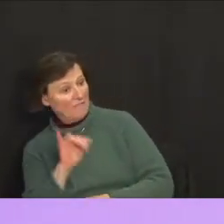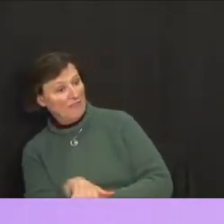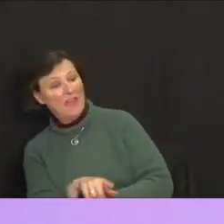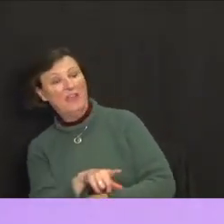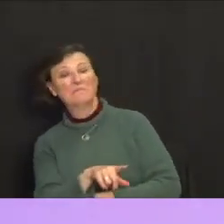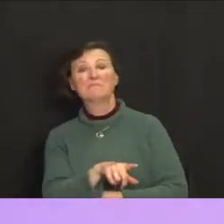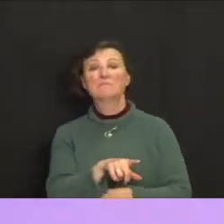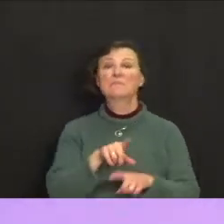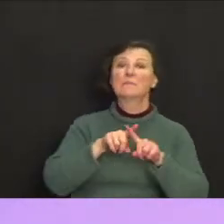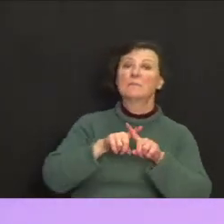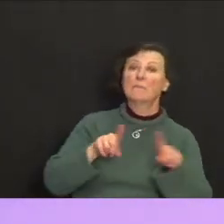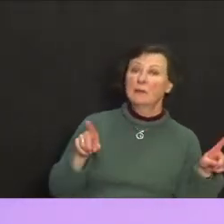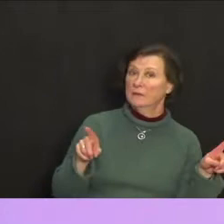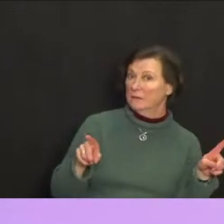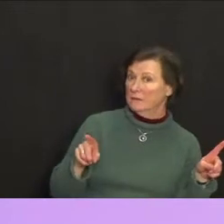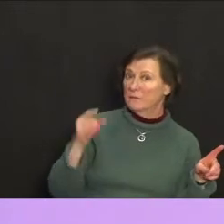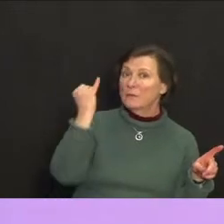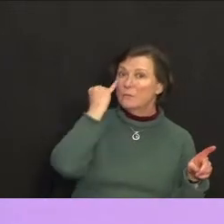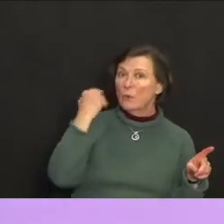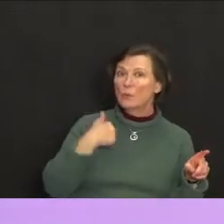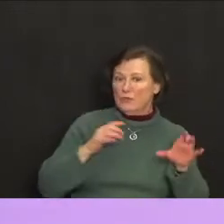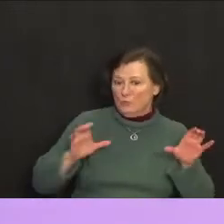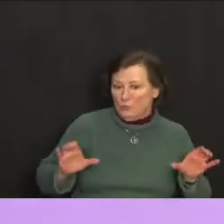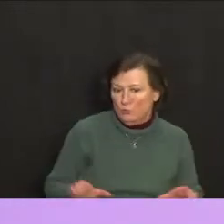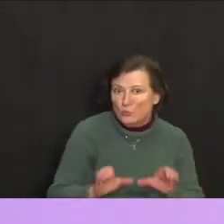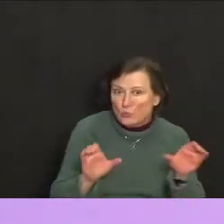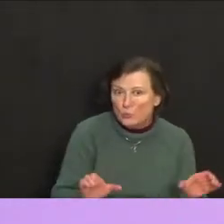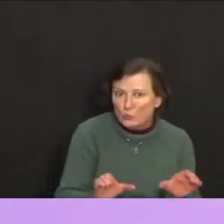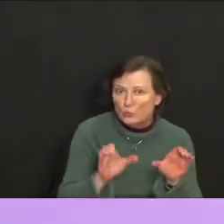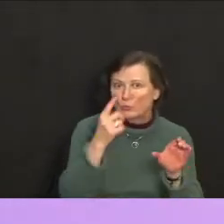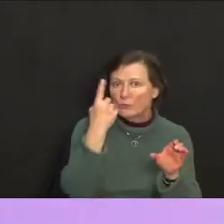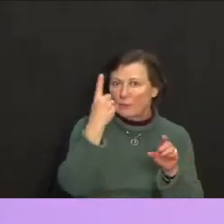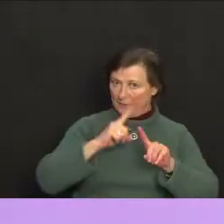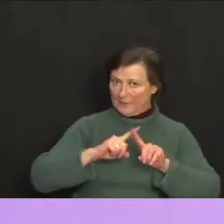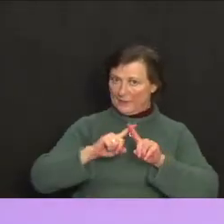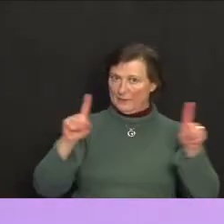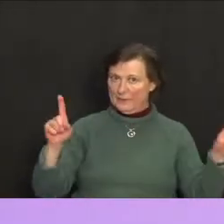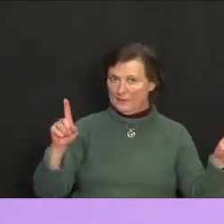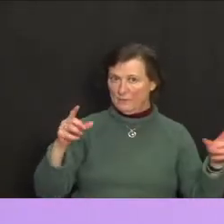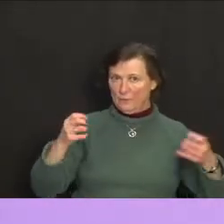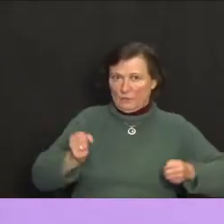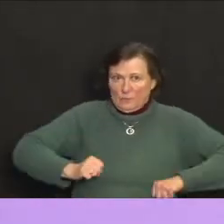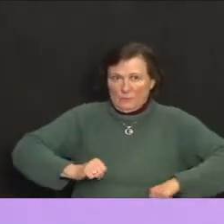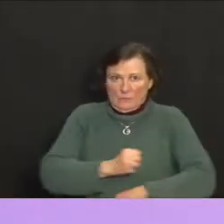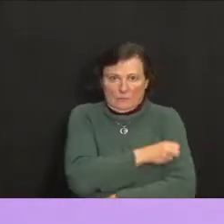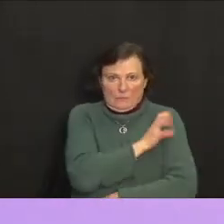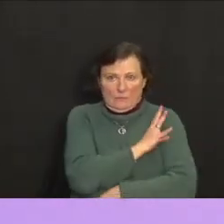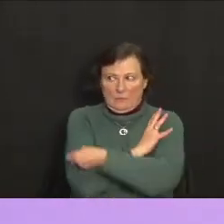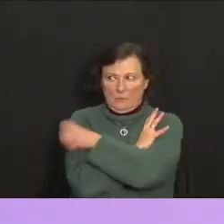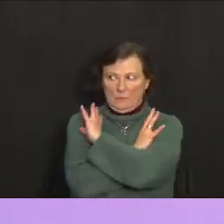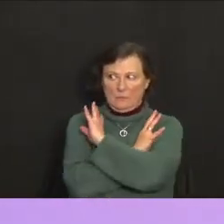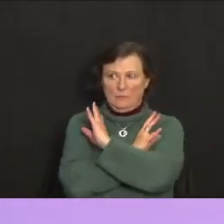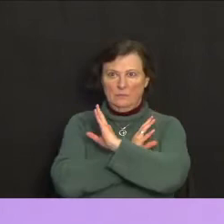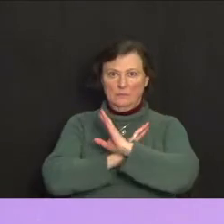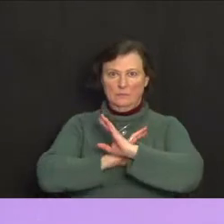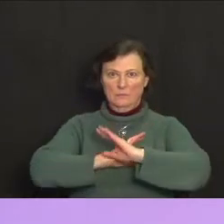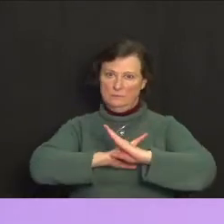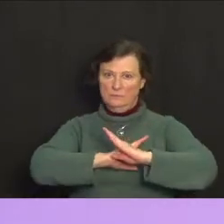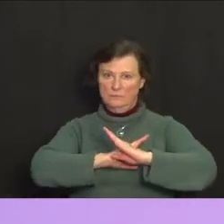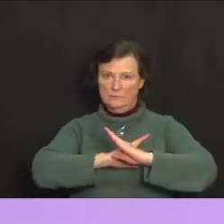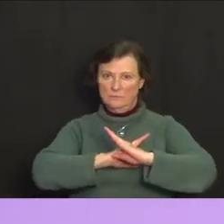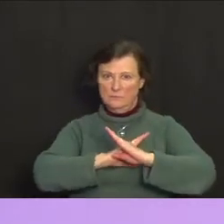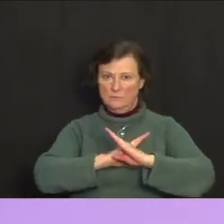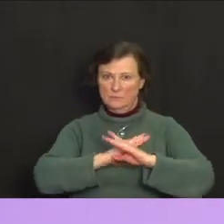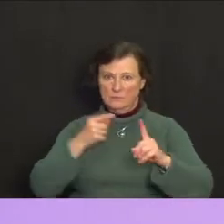but if we actually do something different our hackles go up, especially when it involves the body.